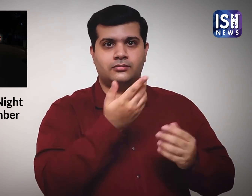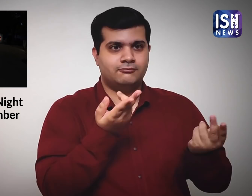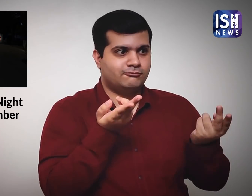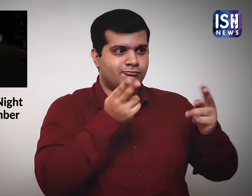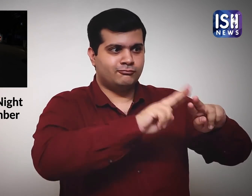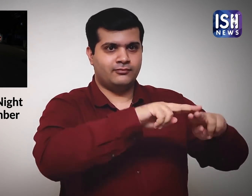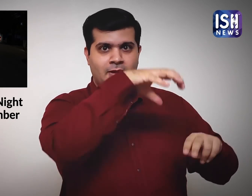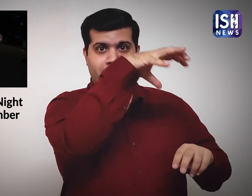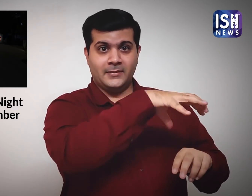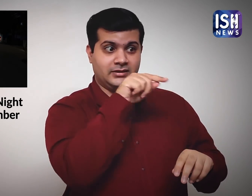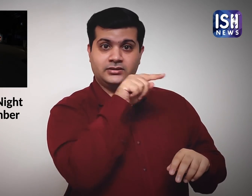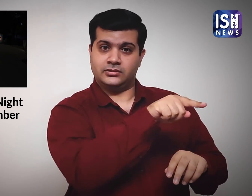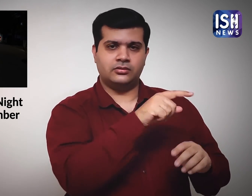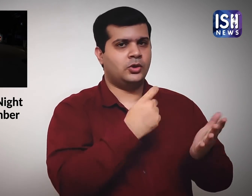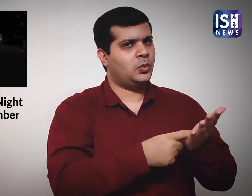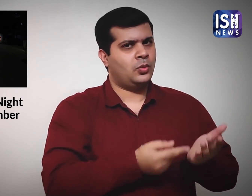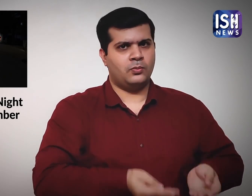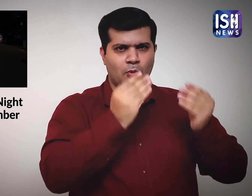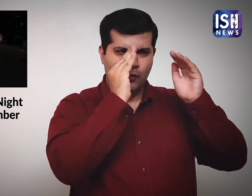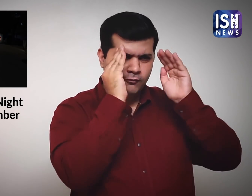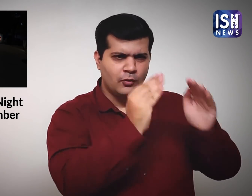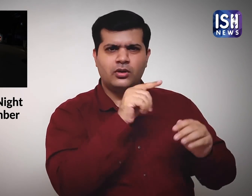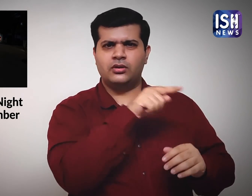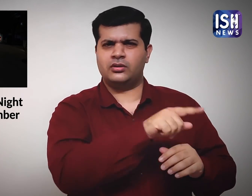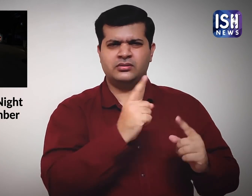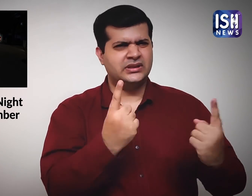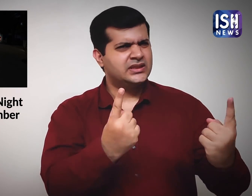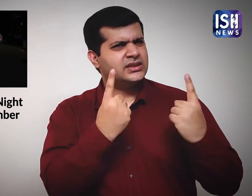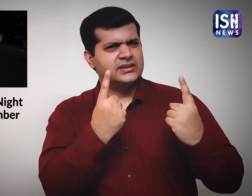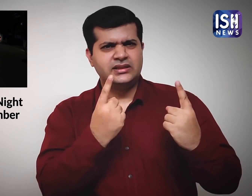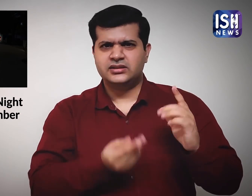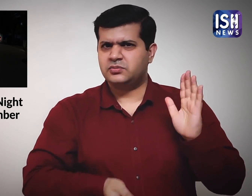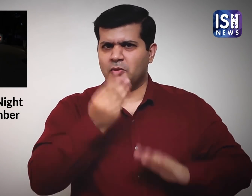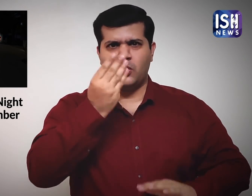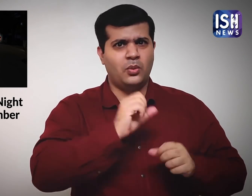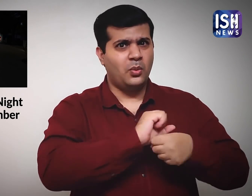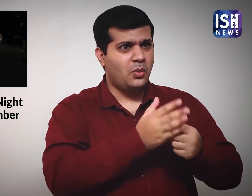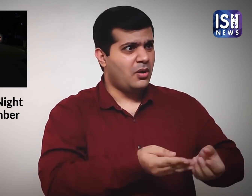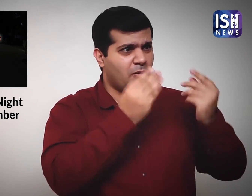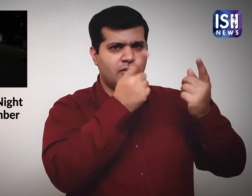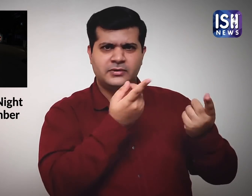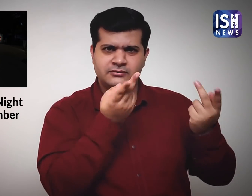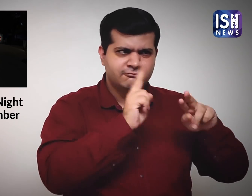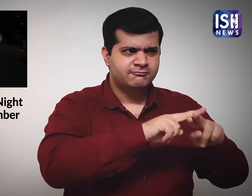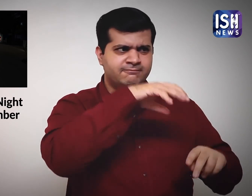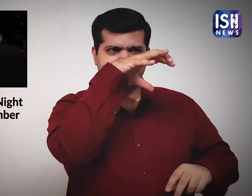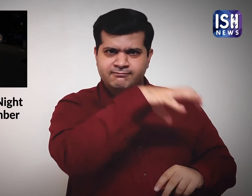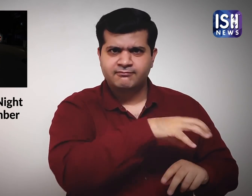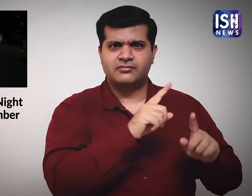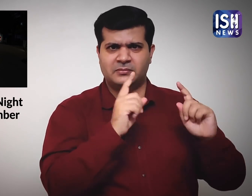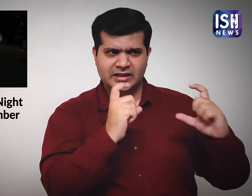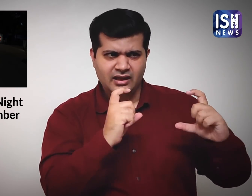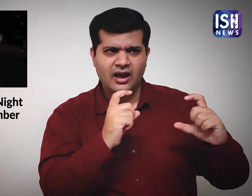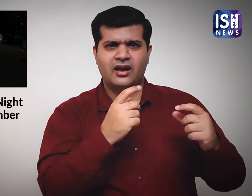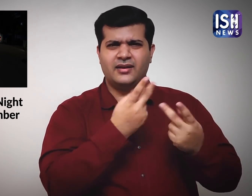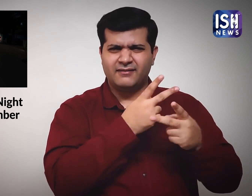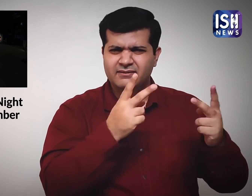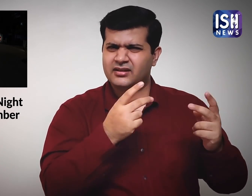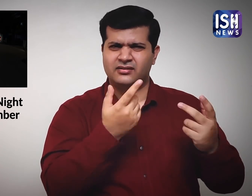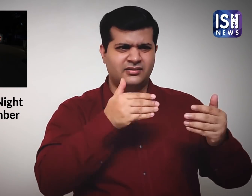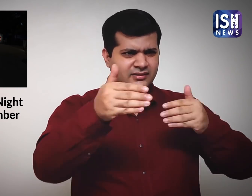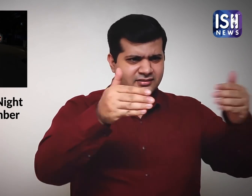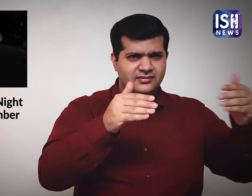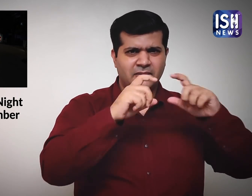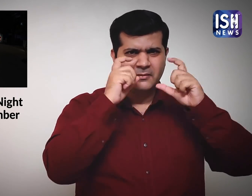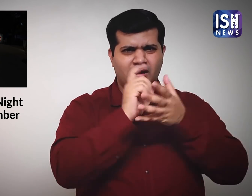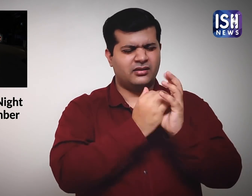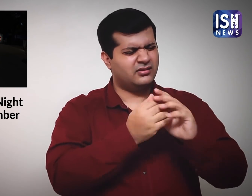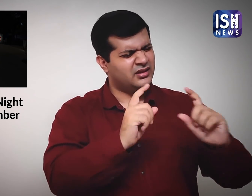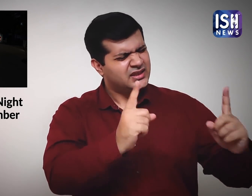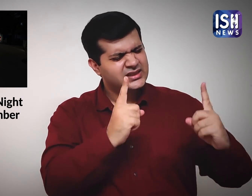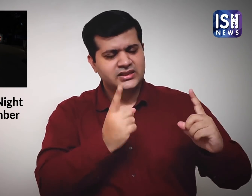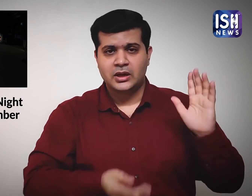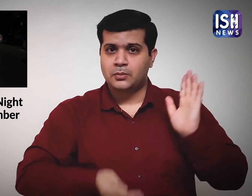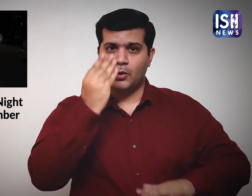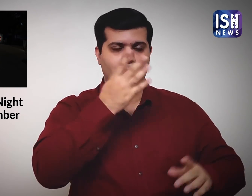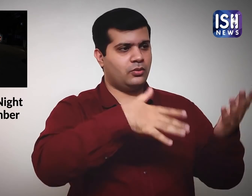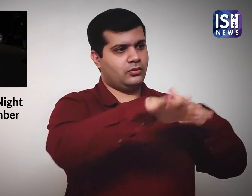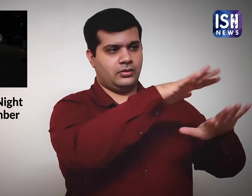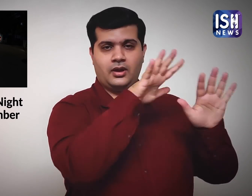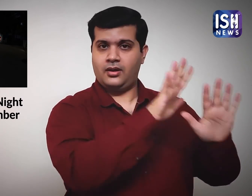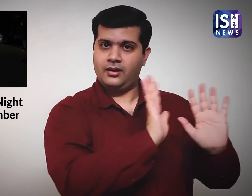is to ensure proper implementation of rules in containment zones and precaution